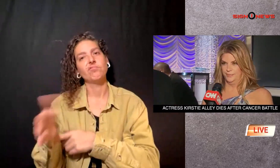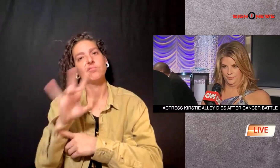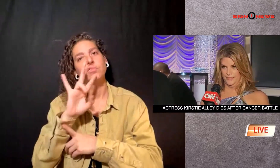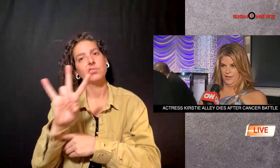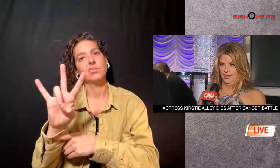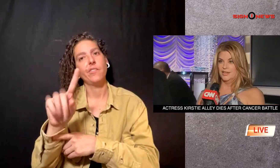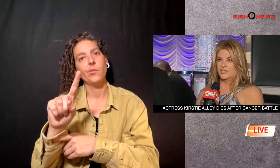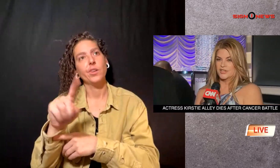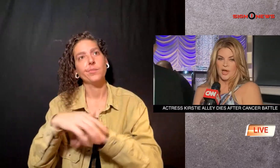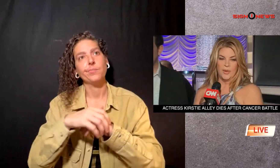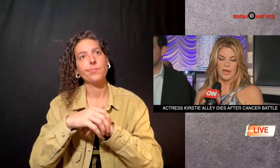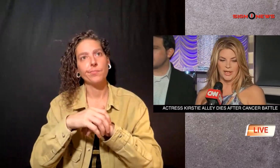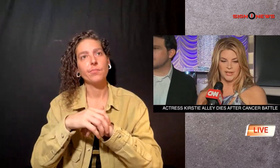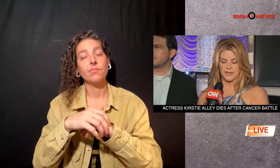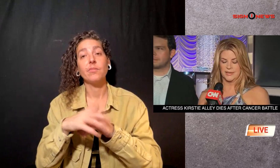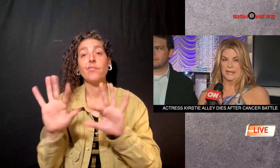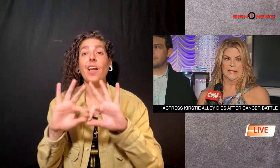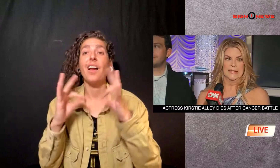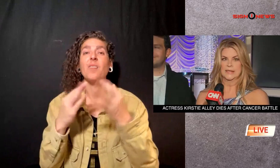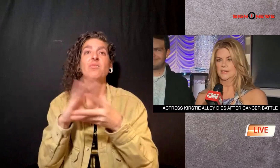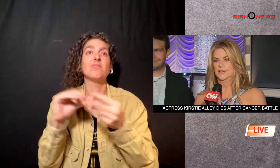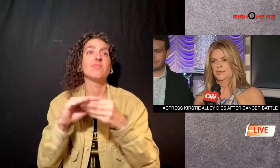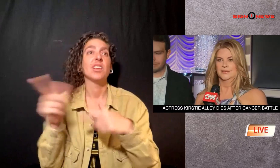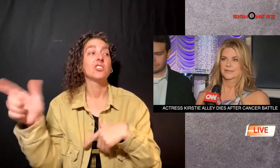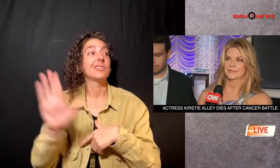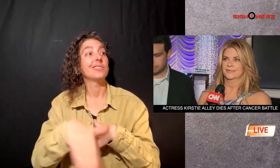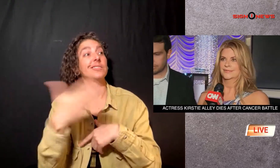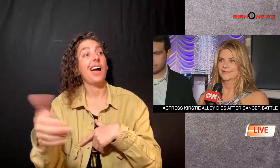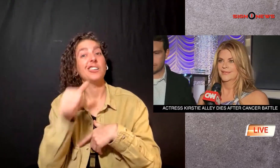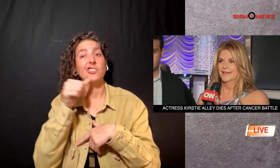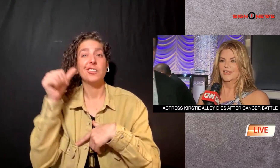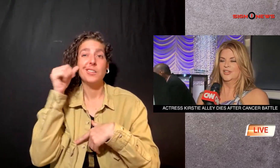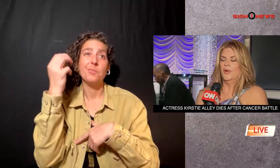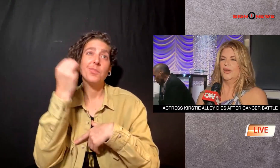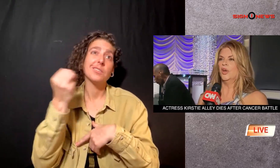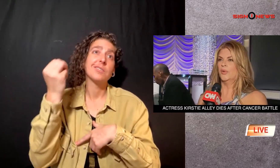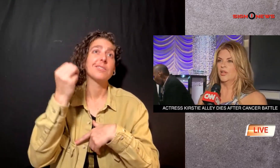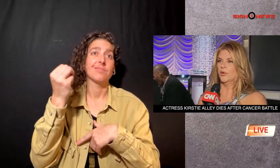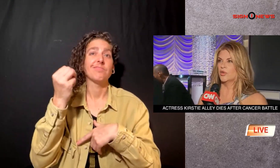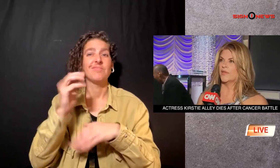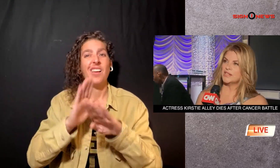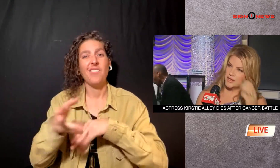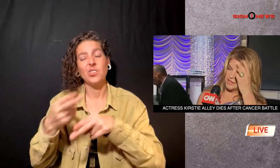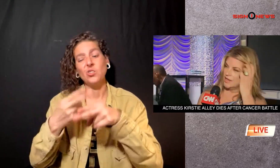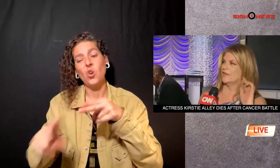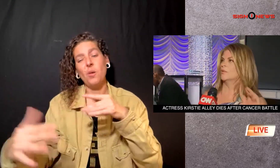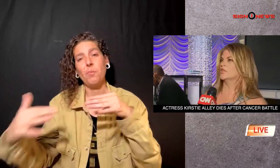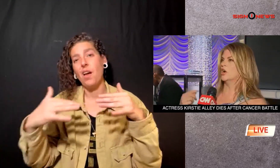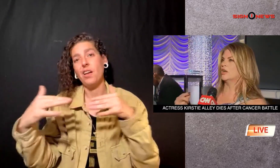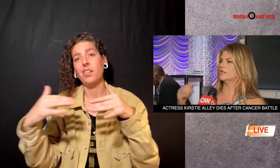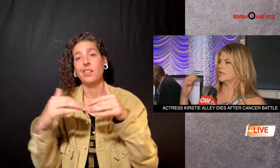Kirstie Alley has died her family says the 71-year-old died Monday after a short battle